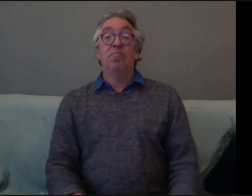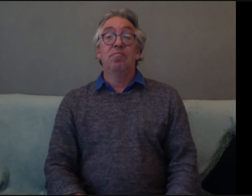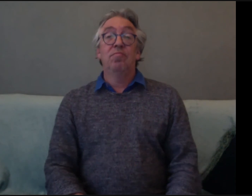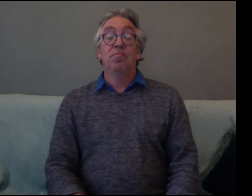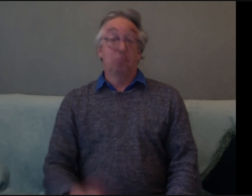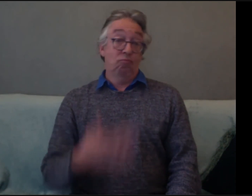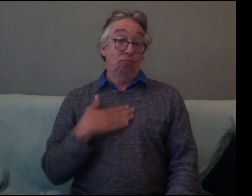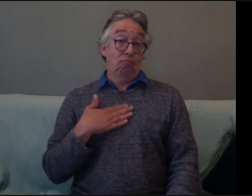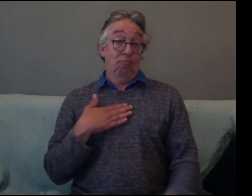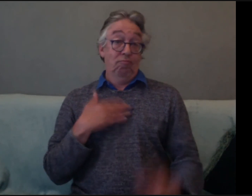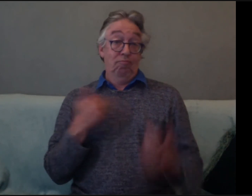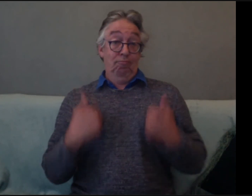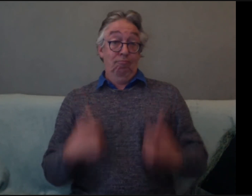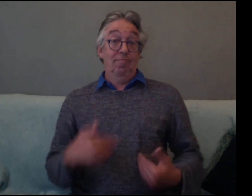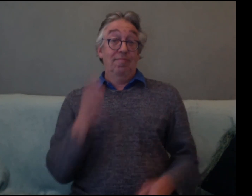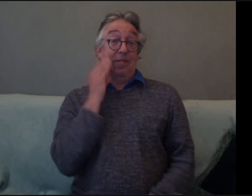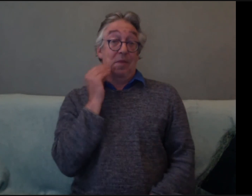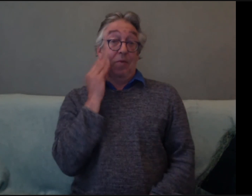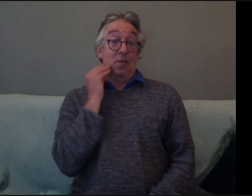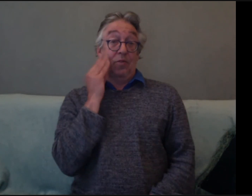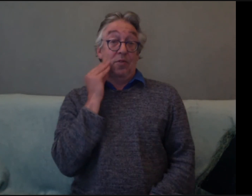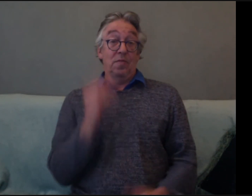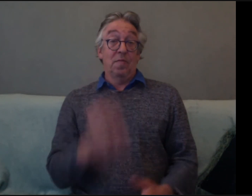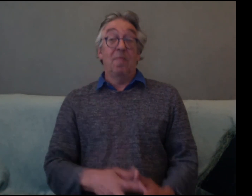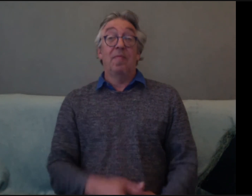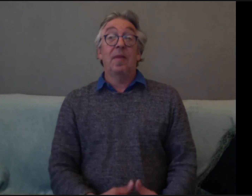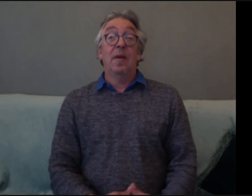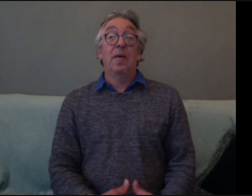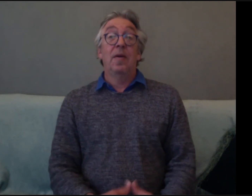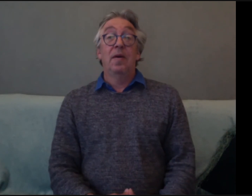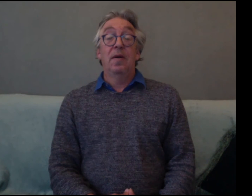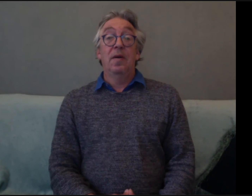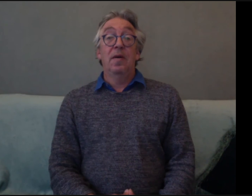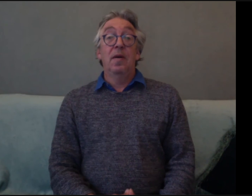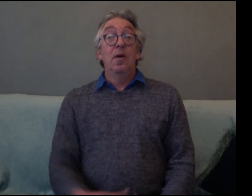It was, when I was in high school...